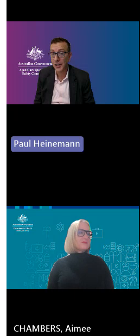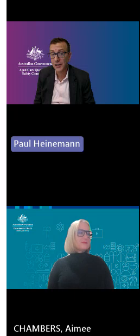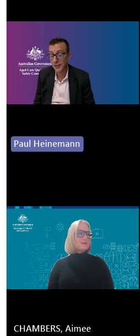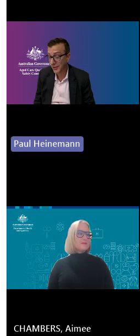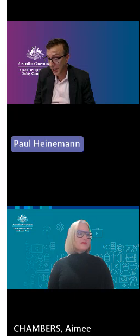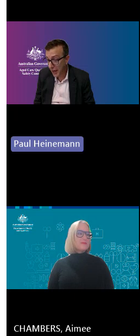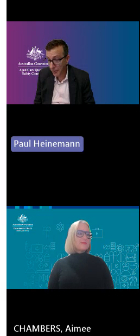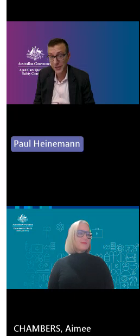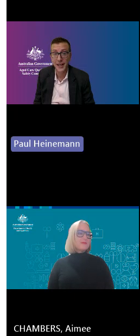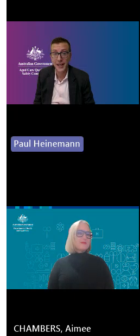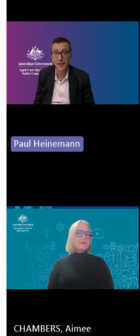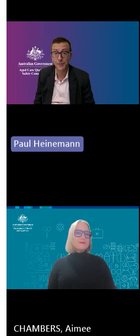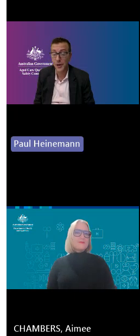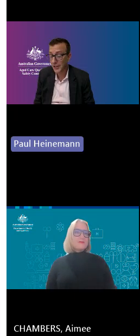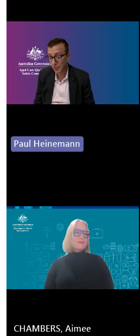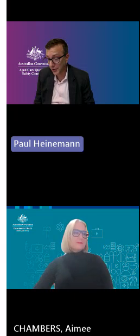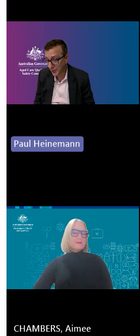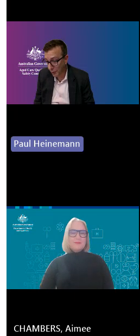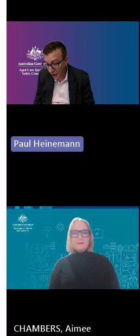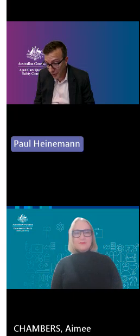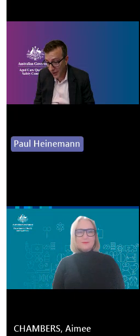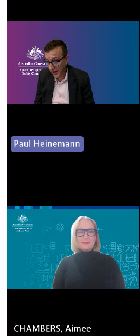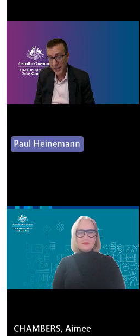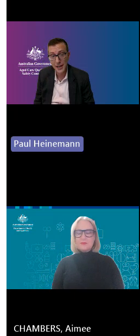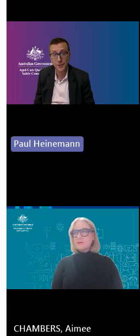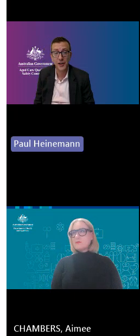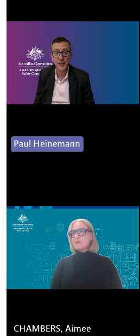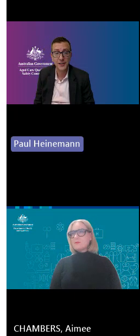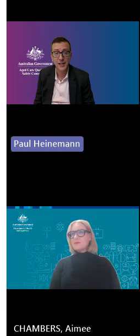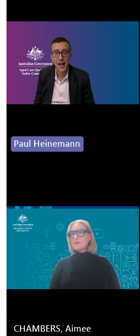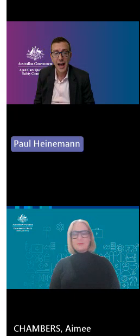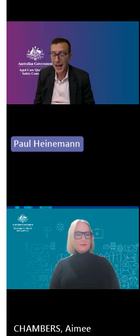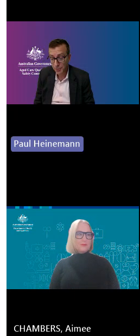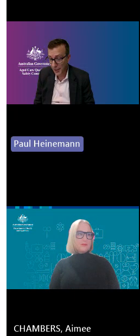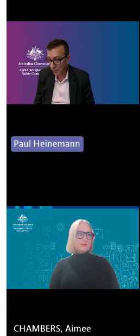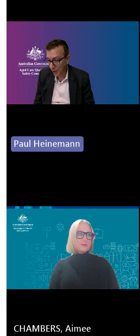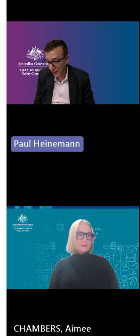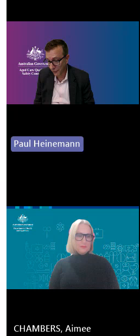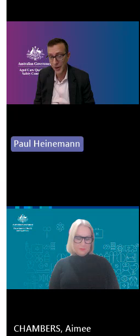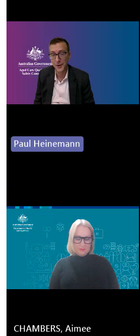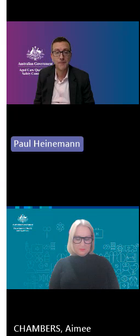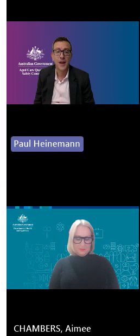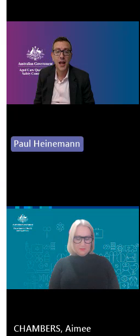I'd like to start by saying that my experience working with aged care providers has been a positive one,